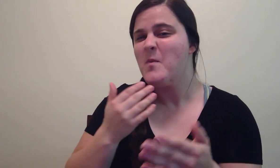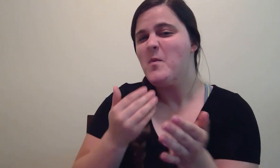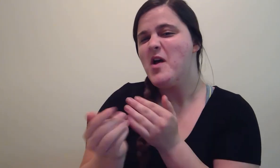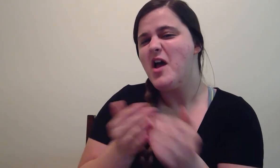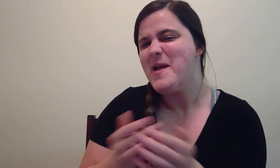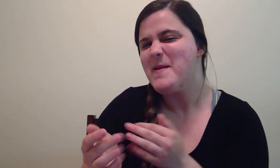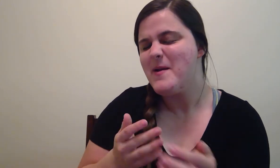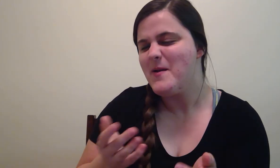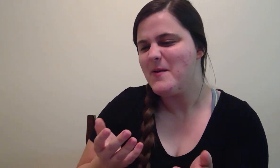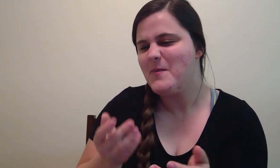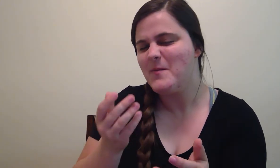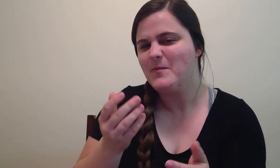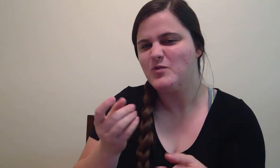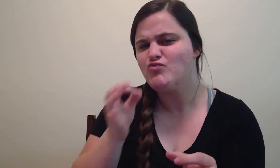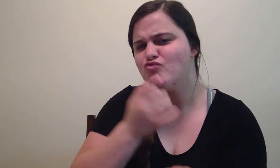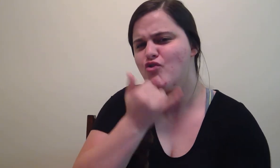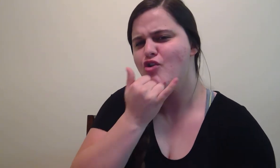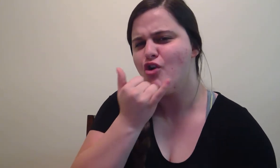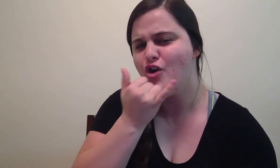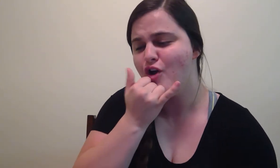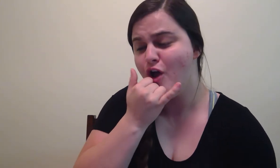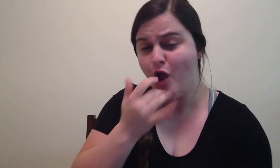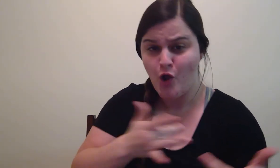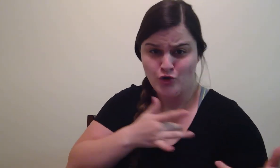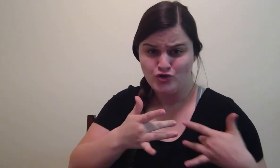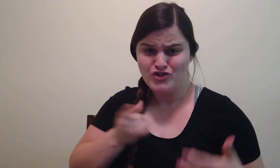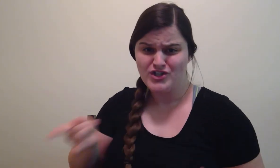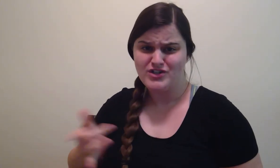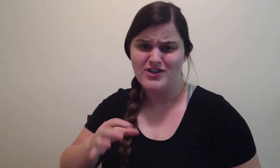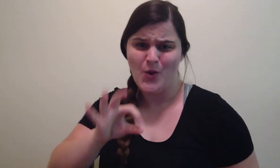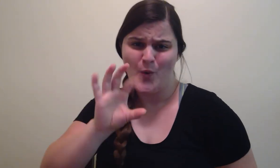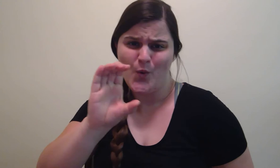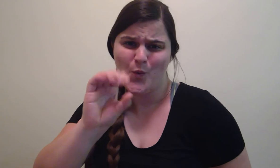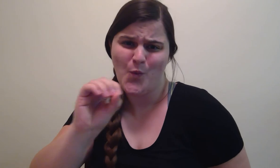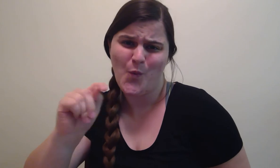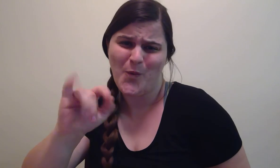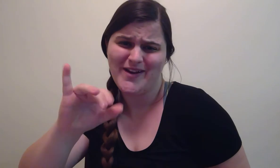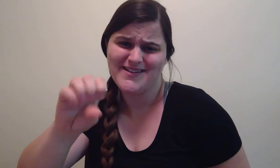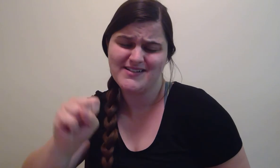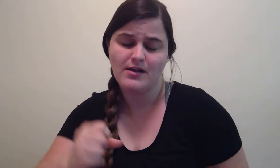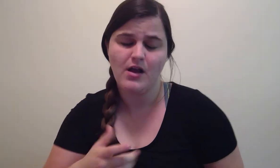"whats the matter? Afraid she's got cooties?"